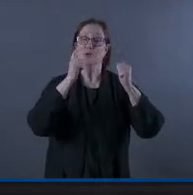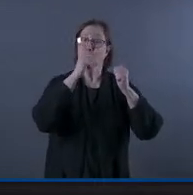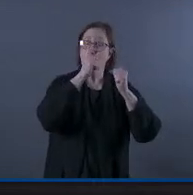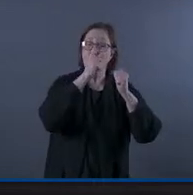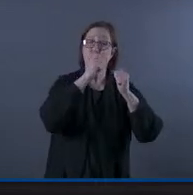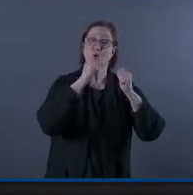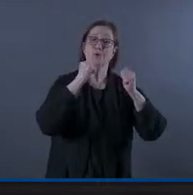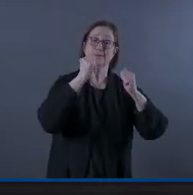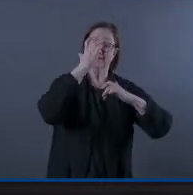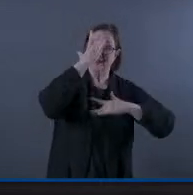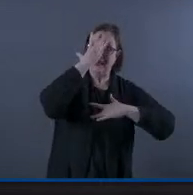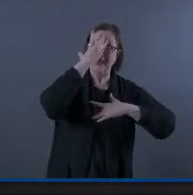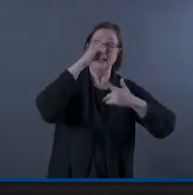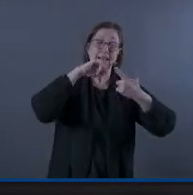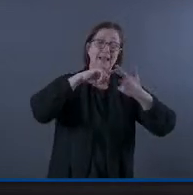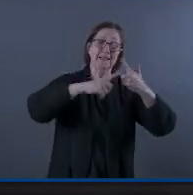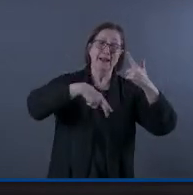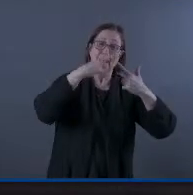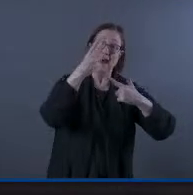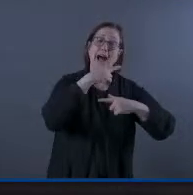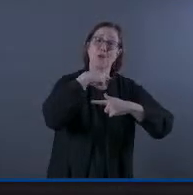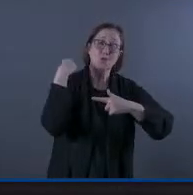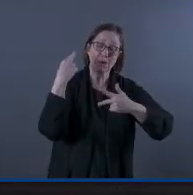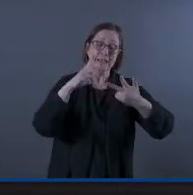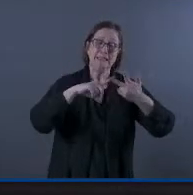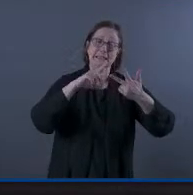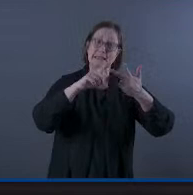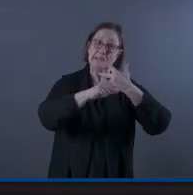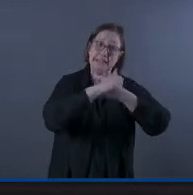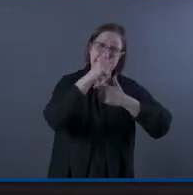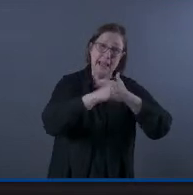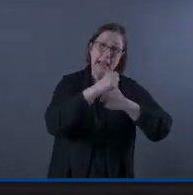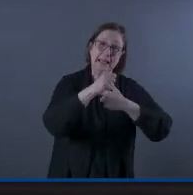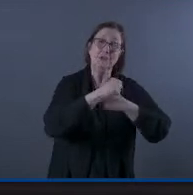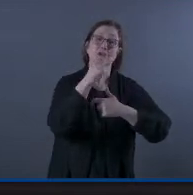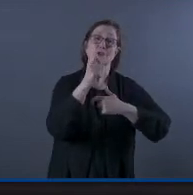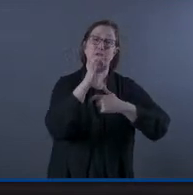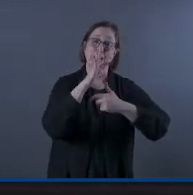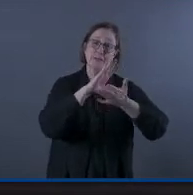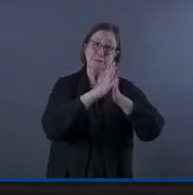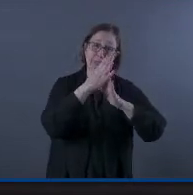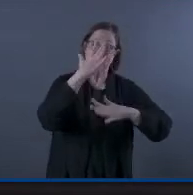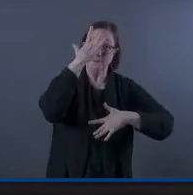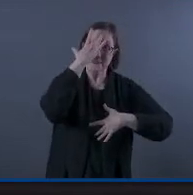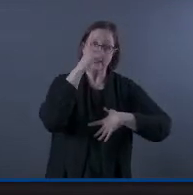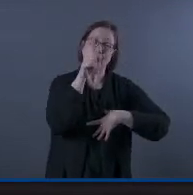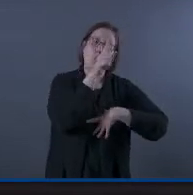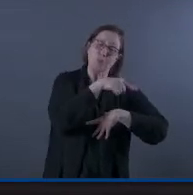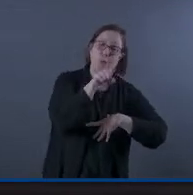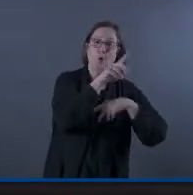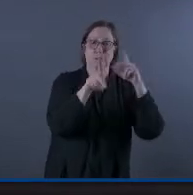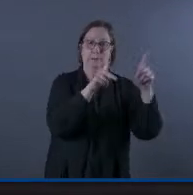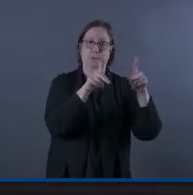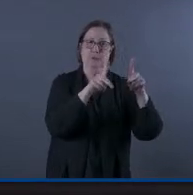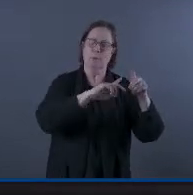more eligibility and hopefully more availability of vaccine to meet that demand.